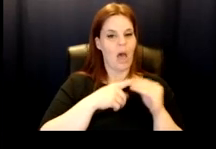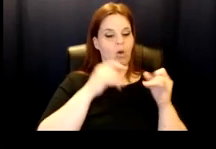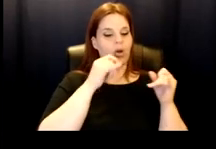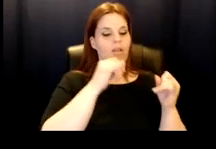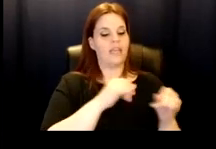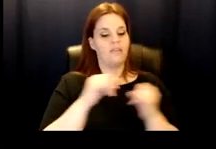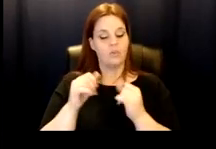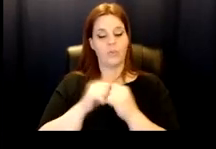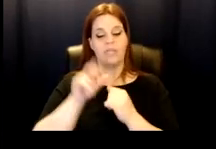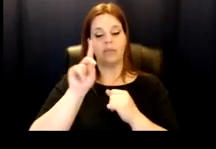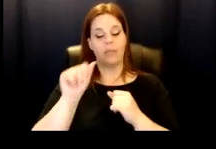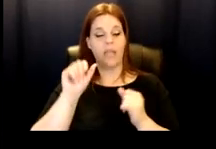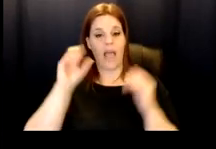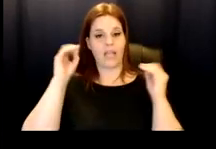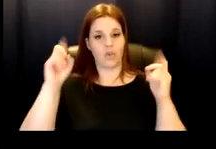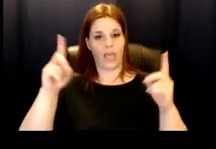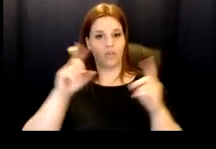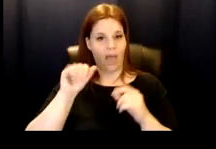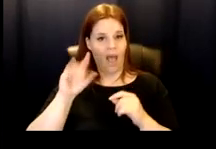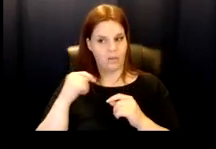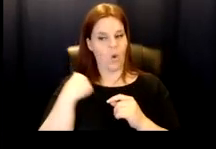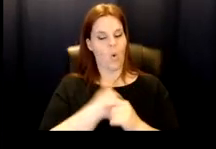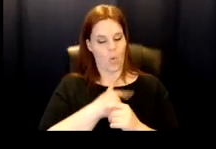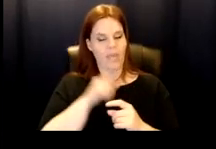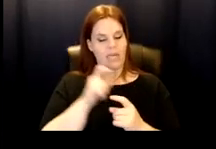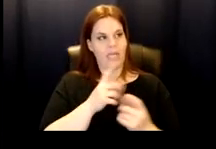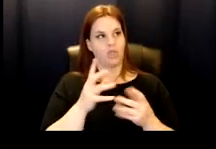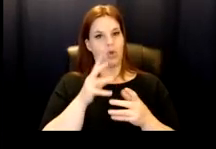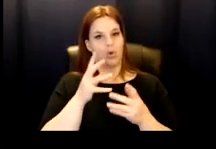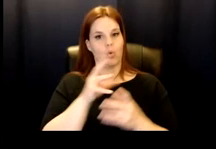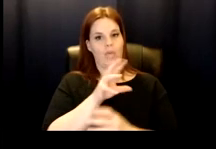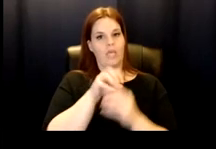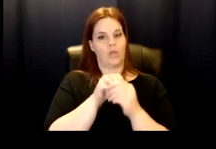Act we need to work in the information about the Americans with Disabilities Act too and